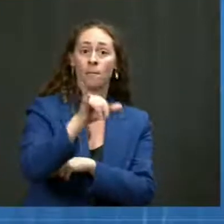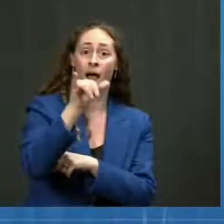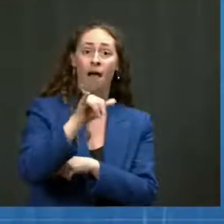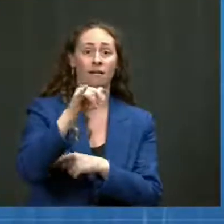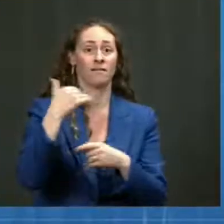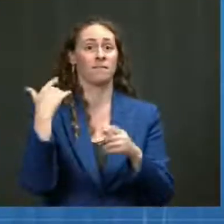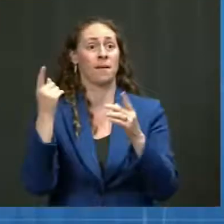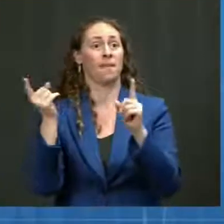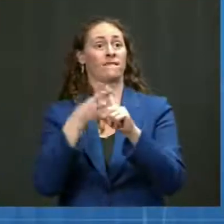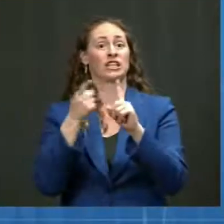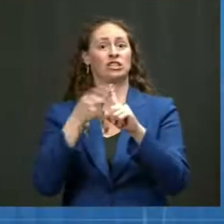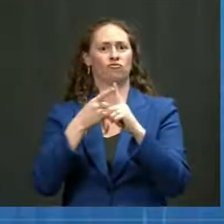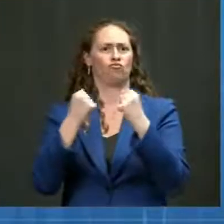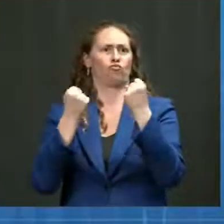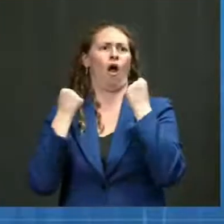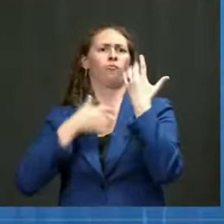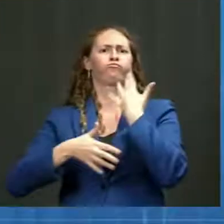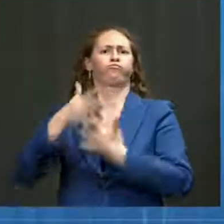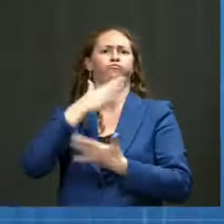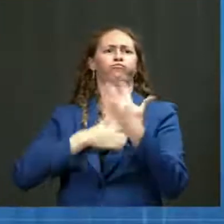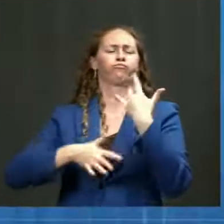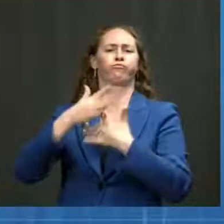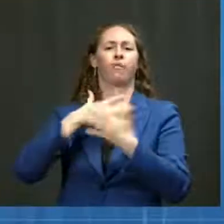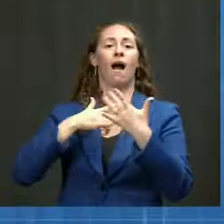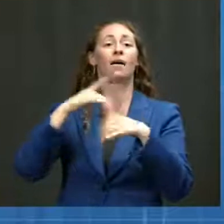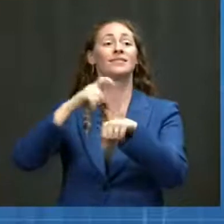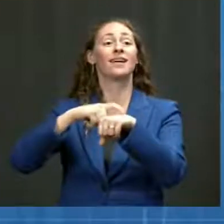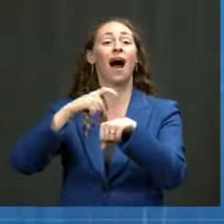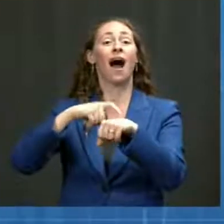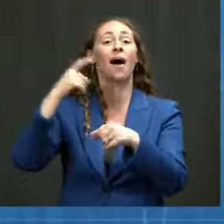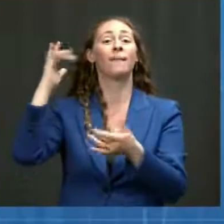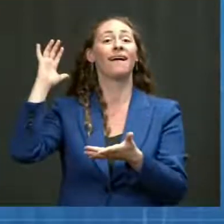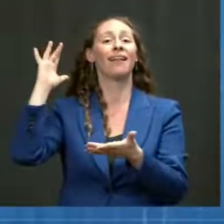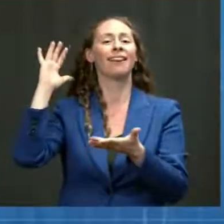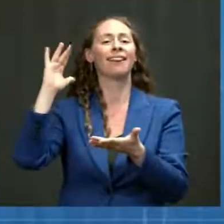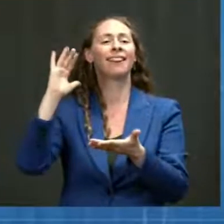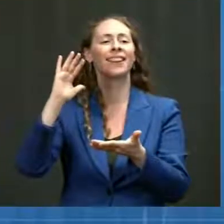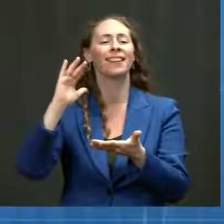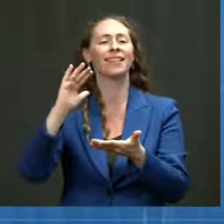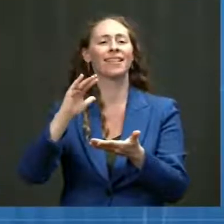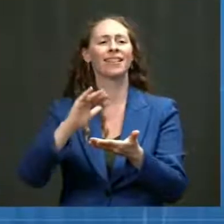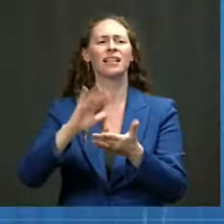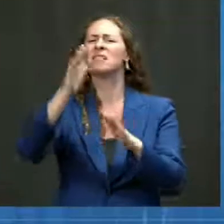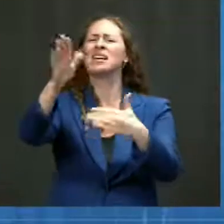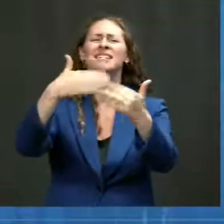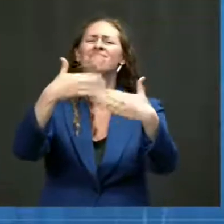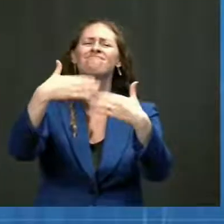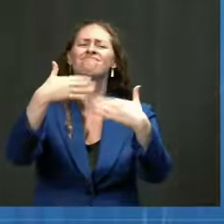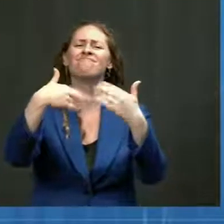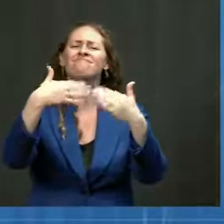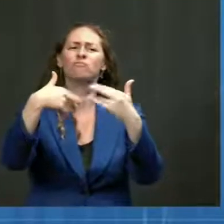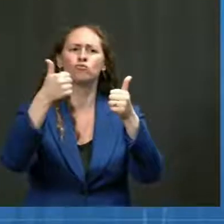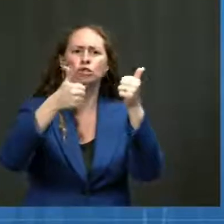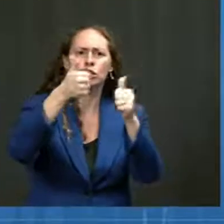THAT ANTIBODY LEVELS DECLINE OVER TIME AND IN THIS CASE